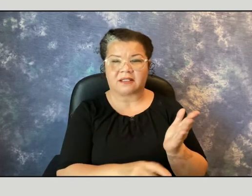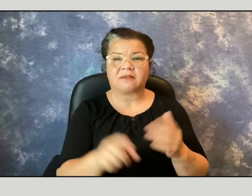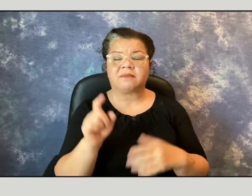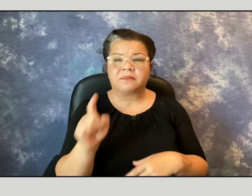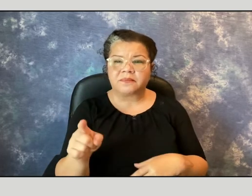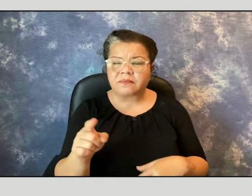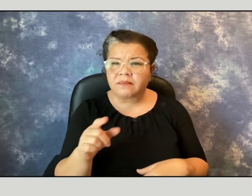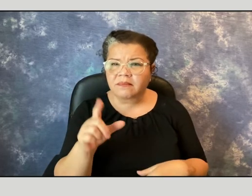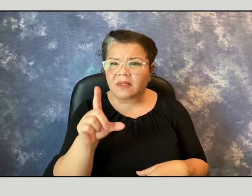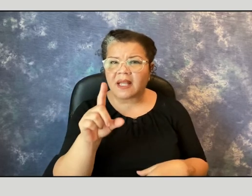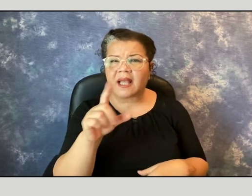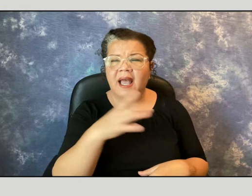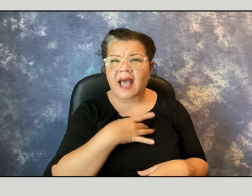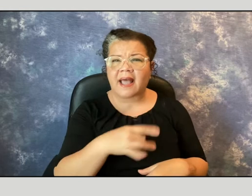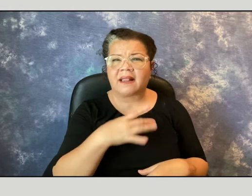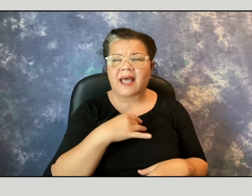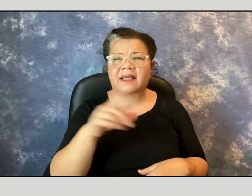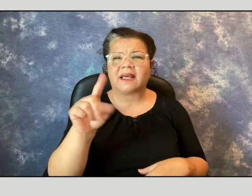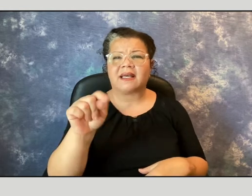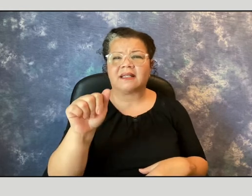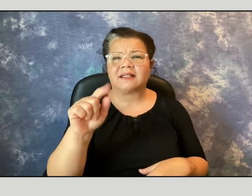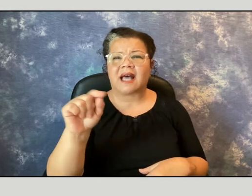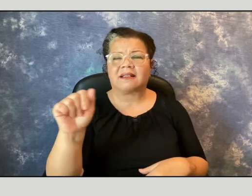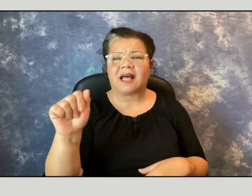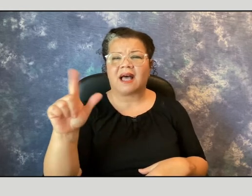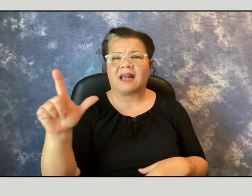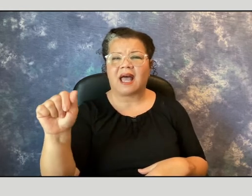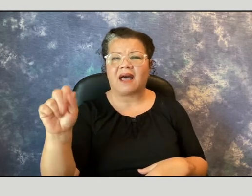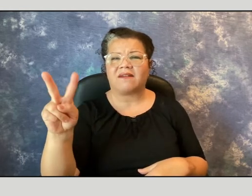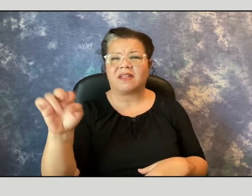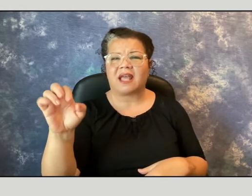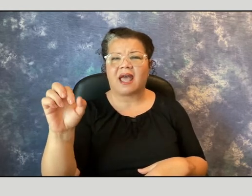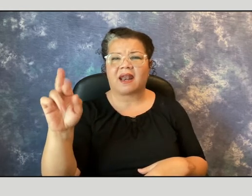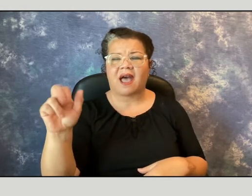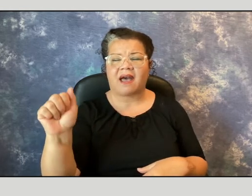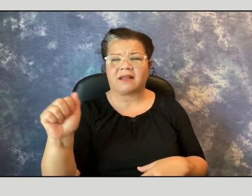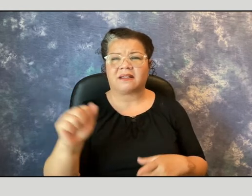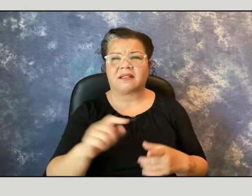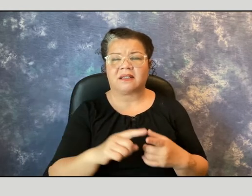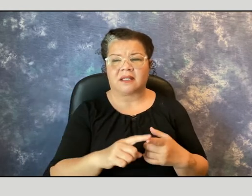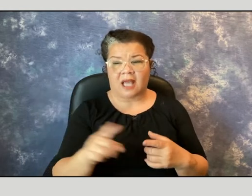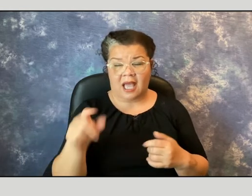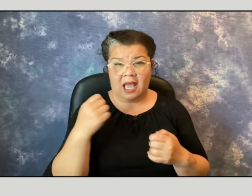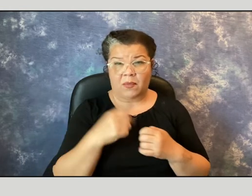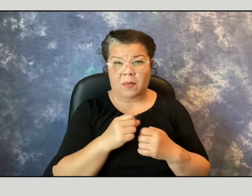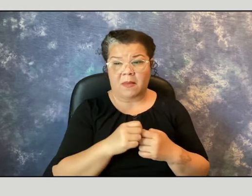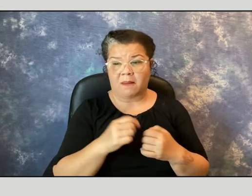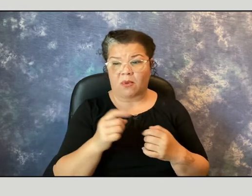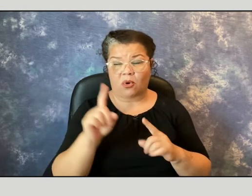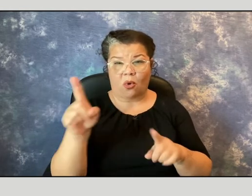but maybe it's just because it was transformative for me. I still remember being at the library at the University of Puerto Rico